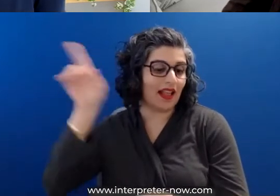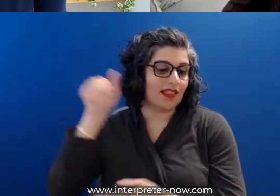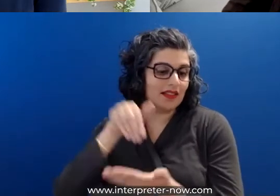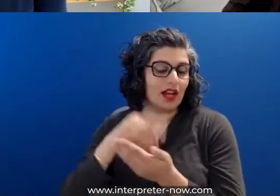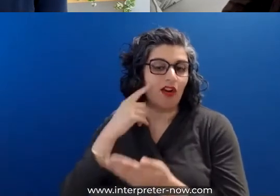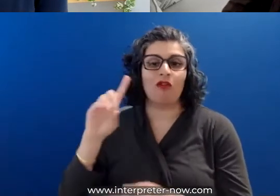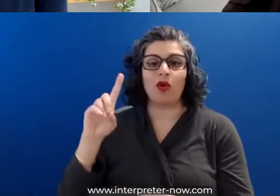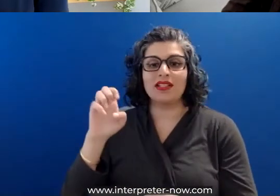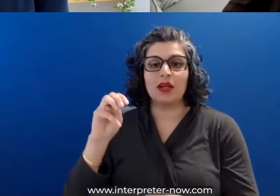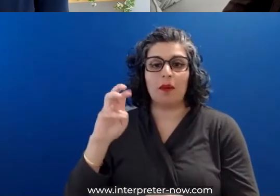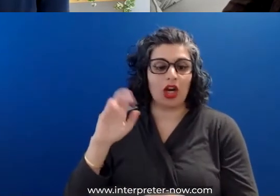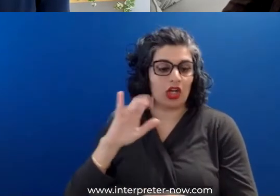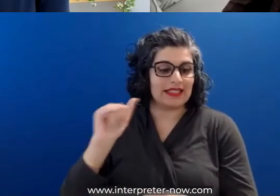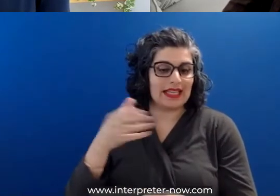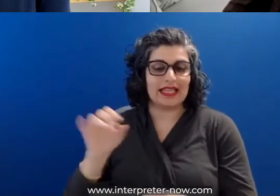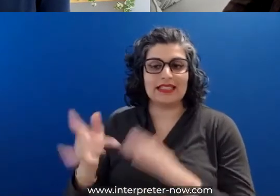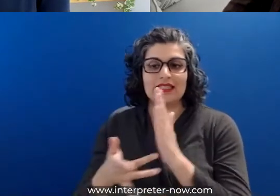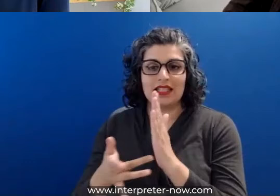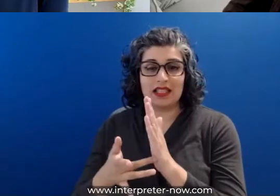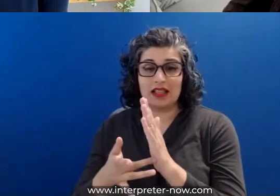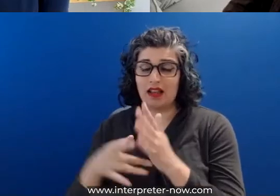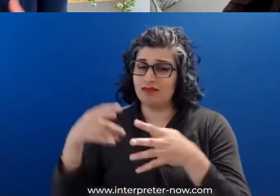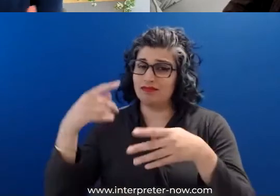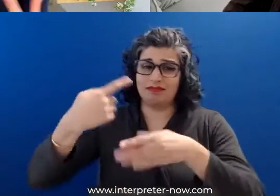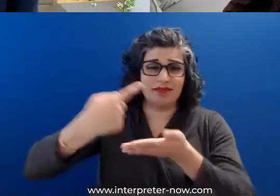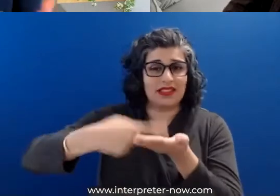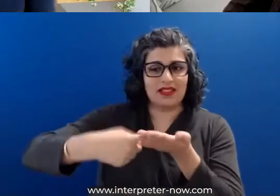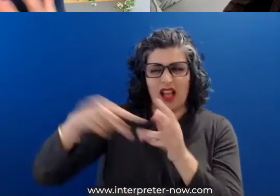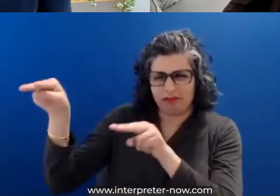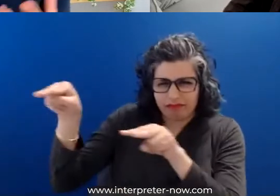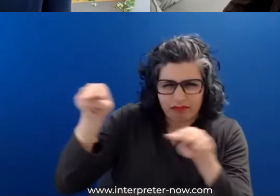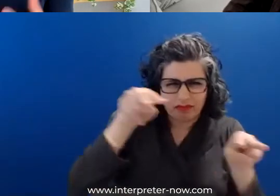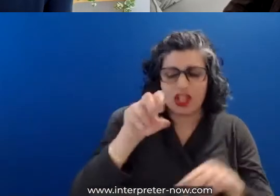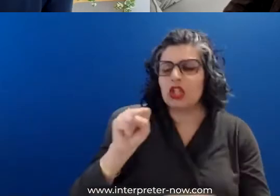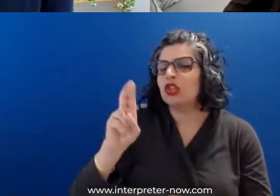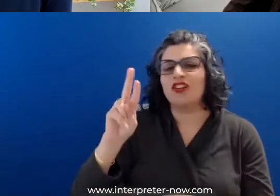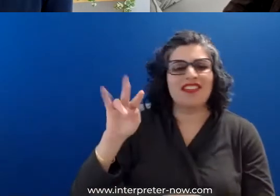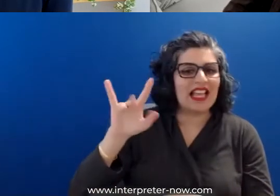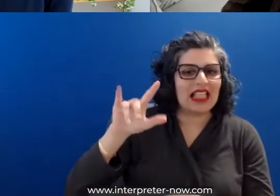policing, healthcare, and the workplace, how they can harm specifically disabled people